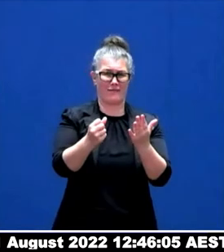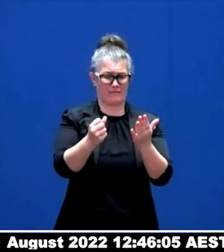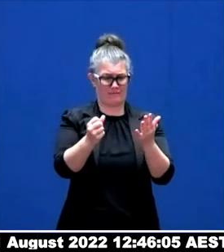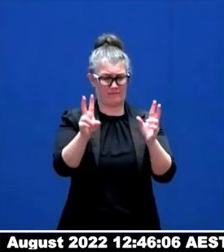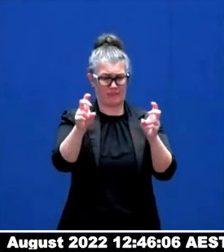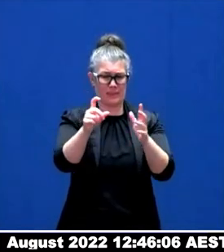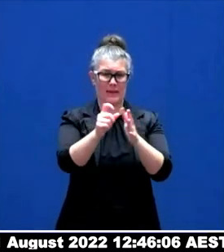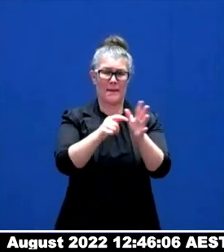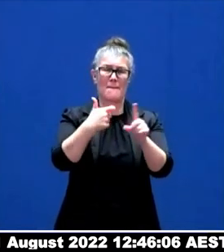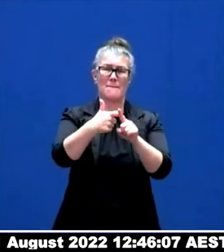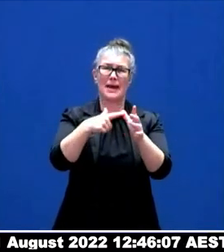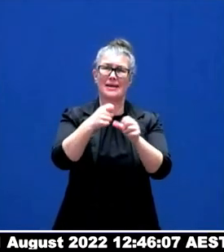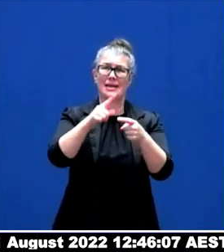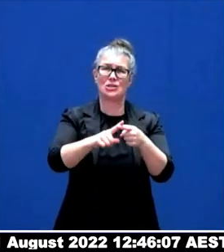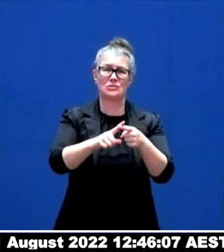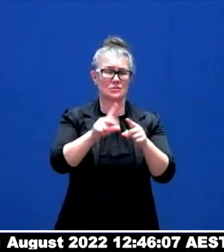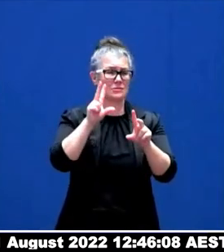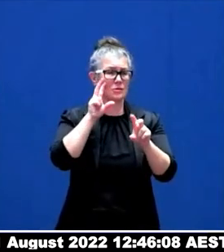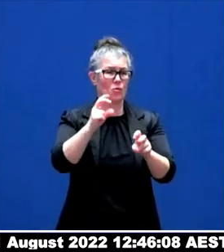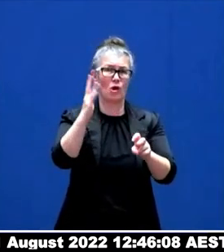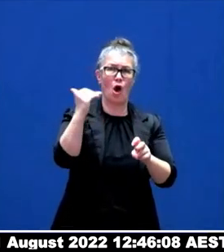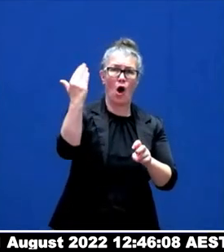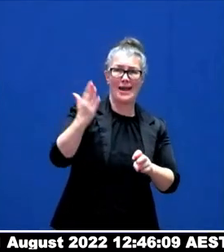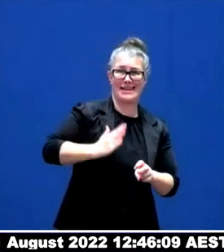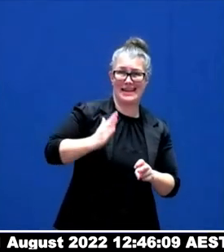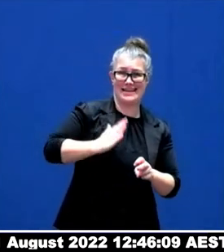and currently 40 percent of people accessing those are people with a disability.